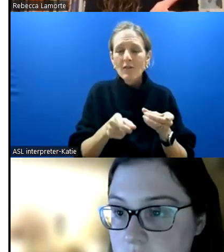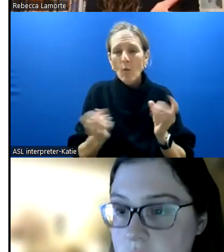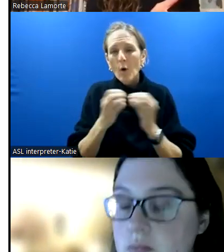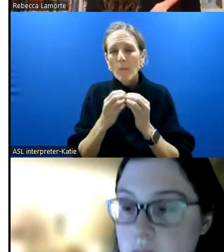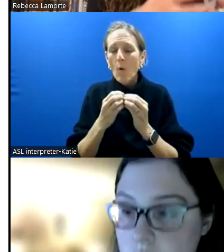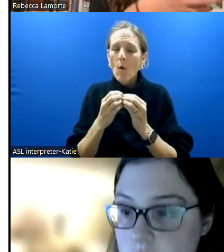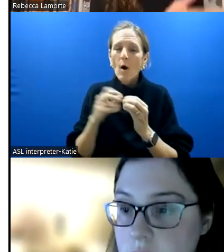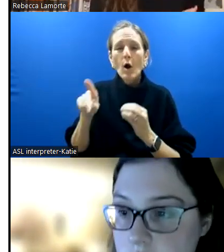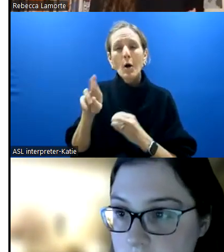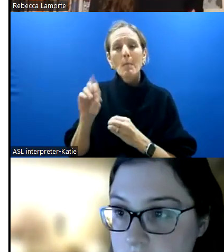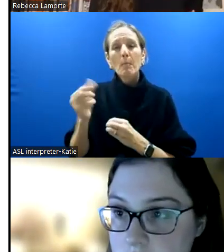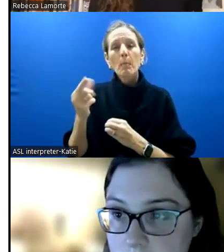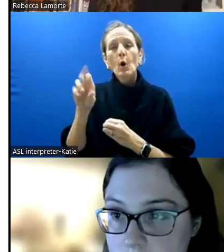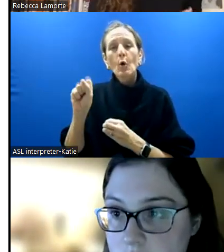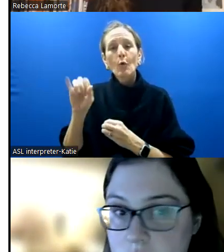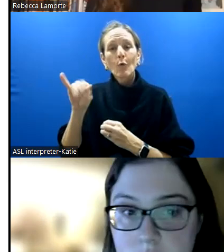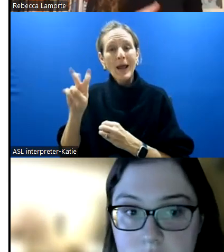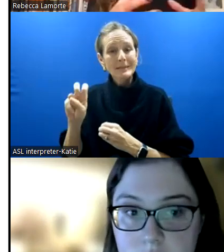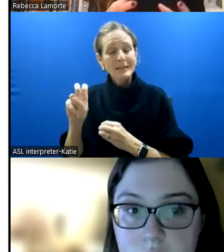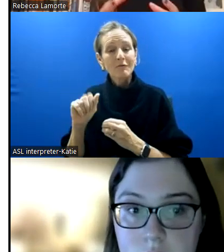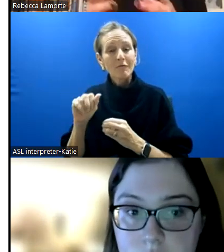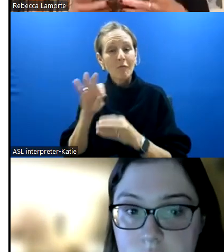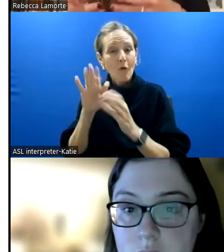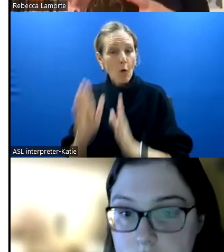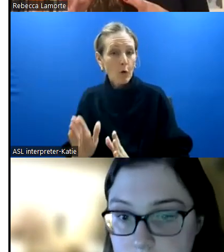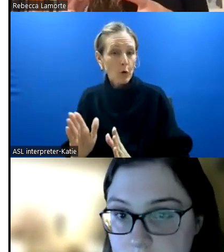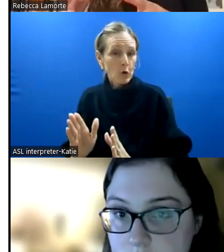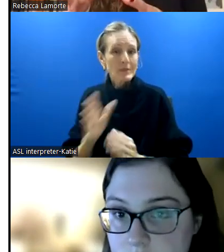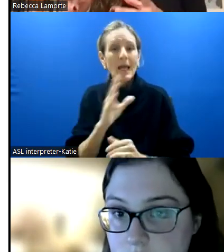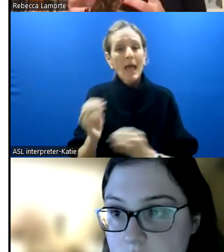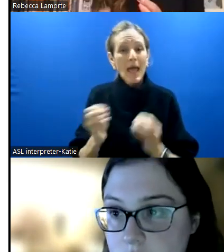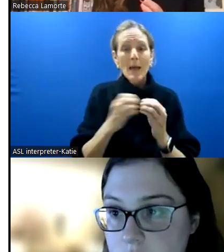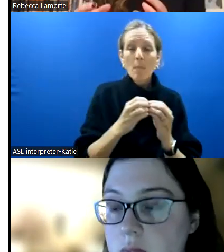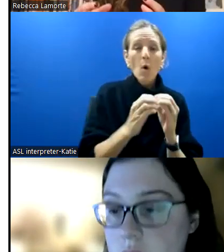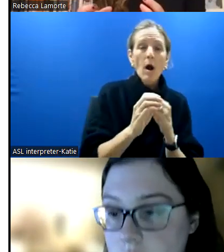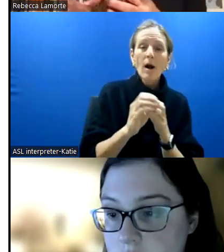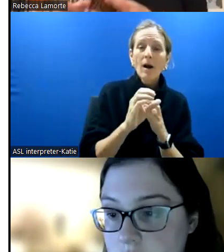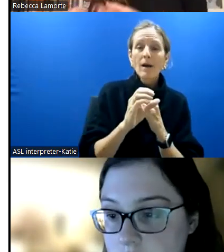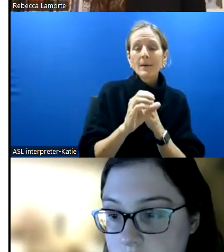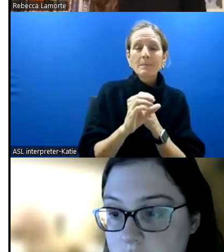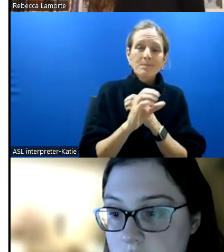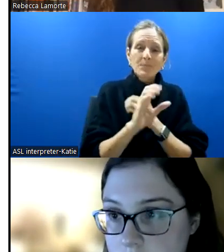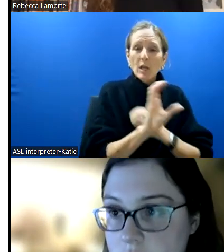that were Yuh-Line Niou supporters, but then there were some more conservative Democrats, as I think of them, centrists,